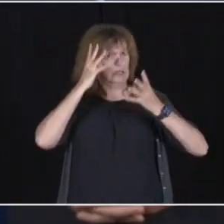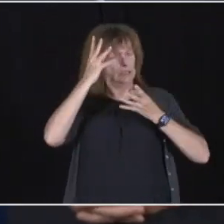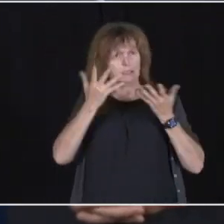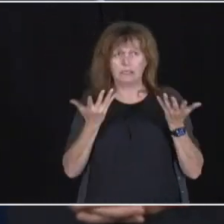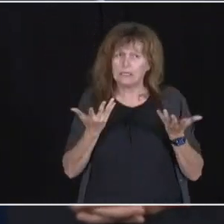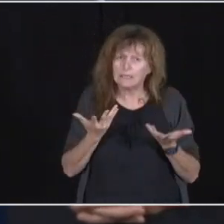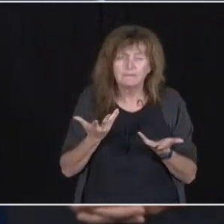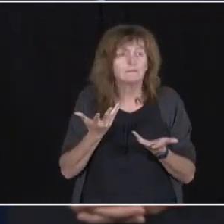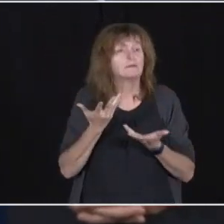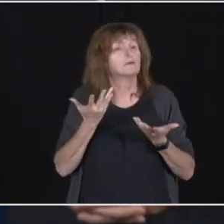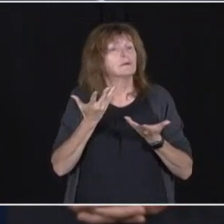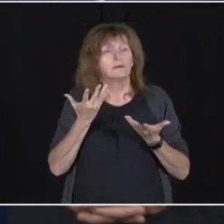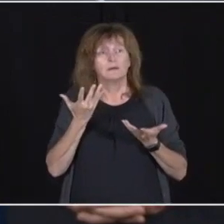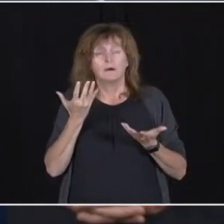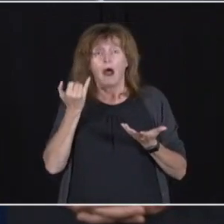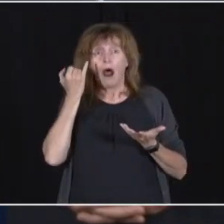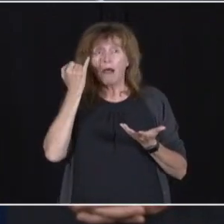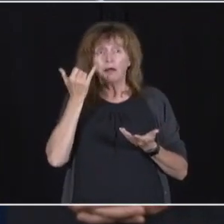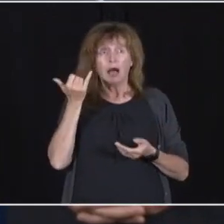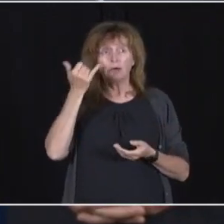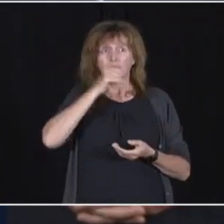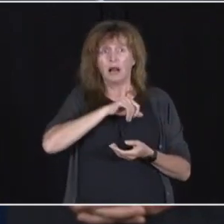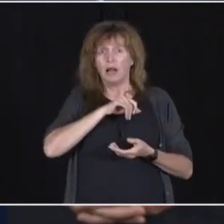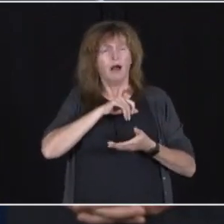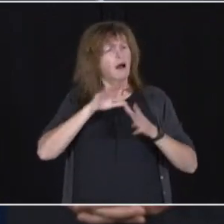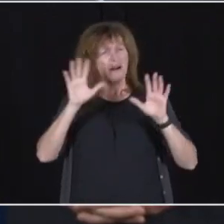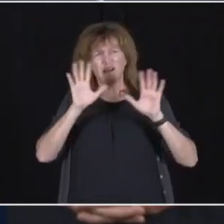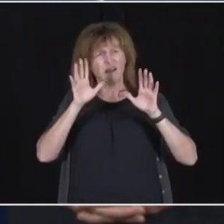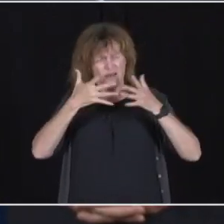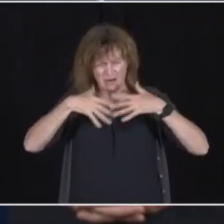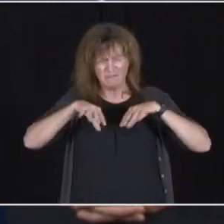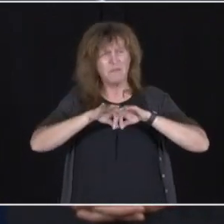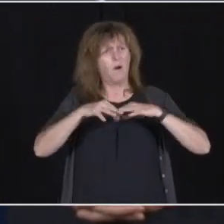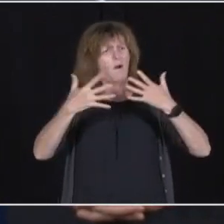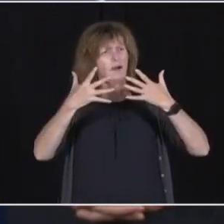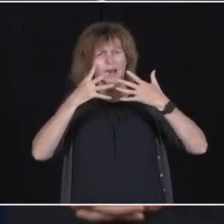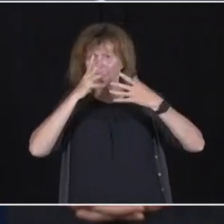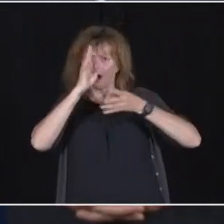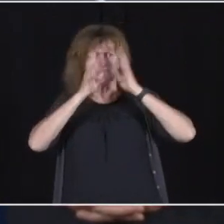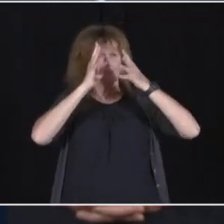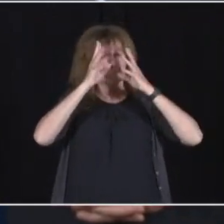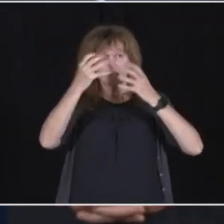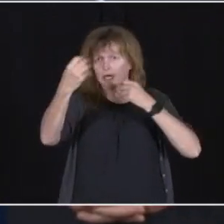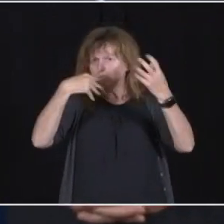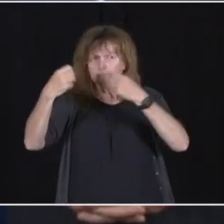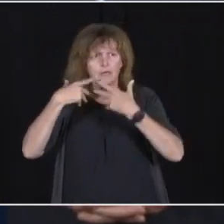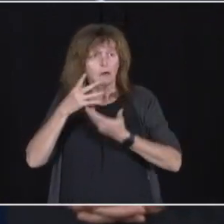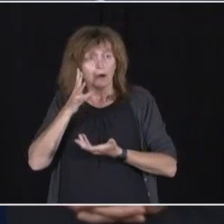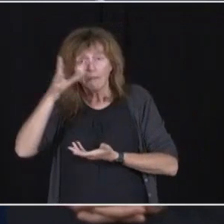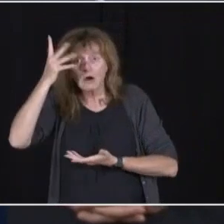some other regions already. We have to work with the boards and be creative. I have always said in business and in